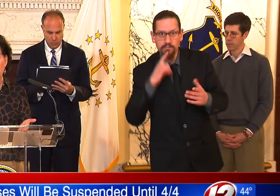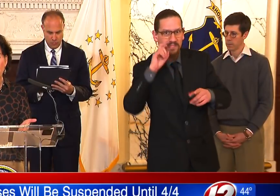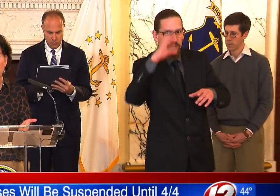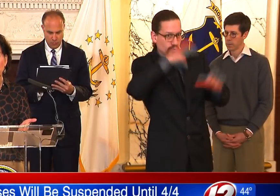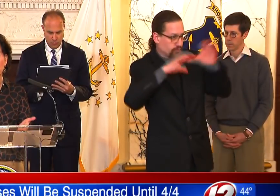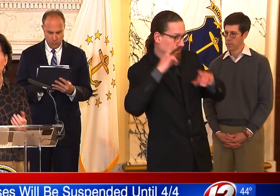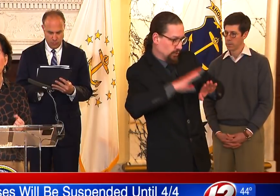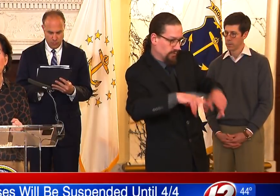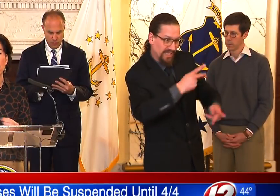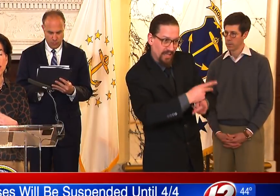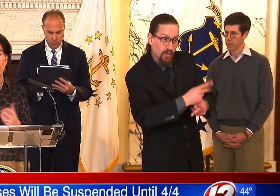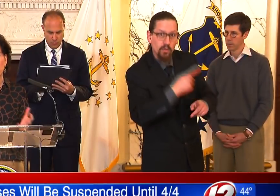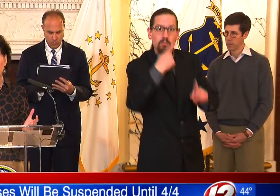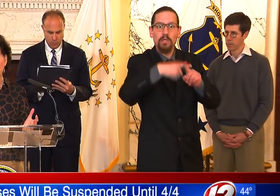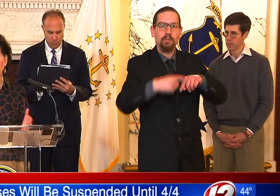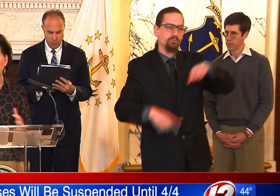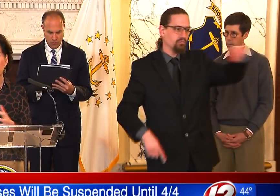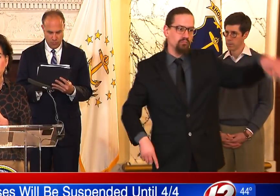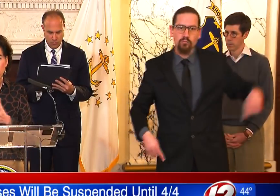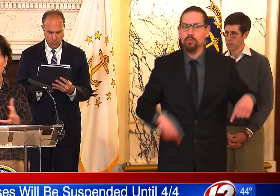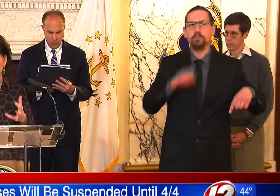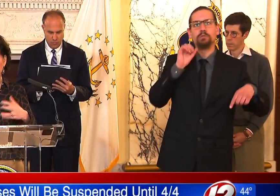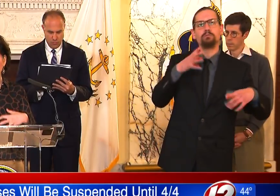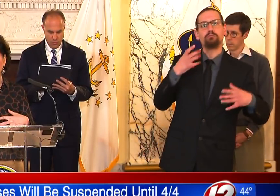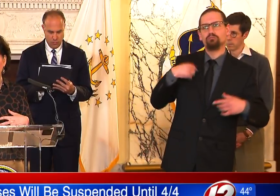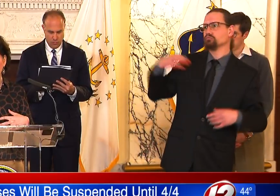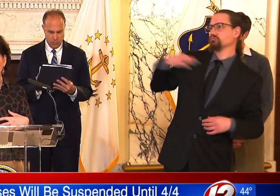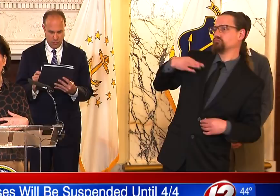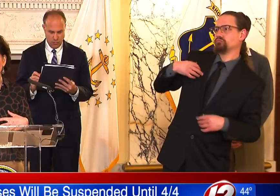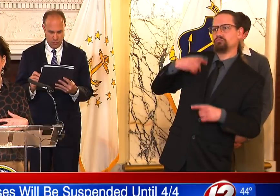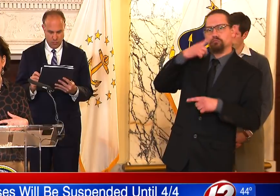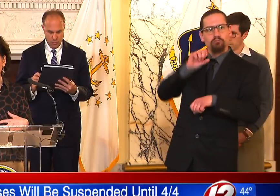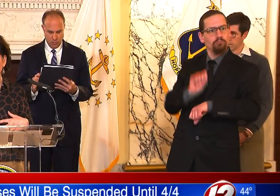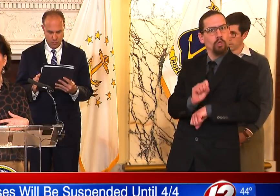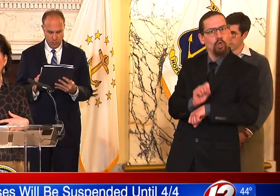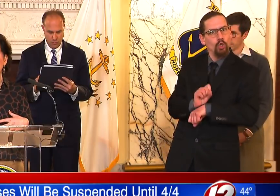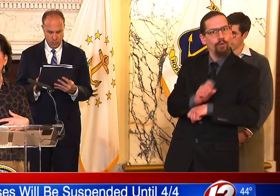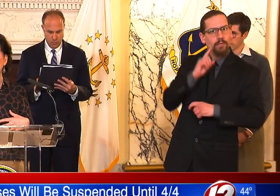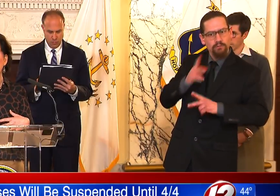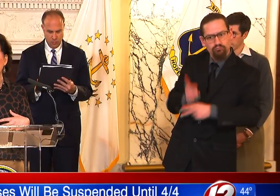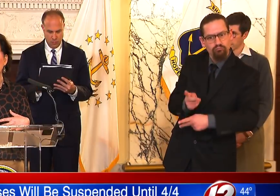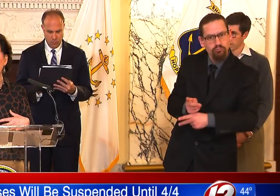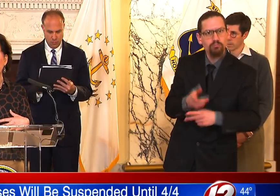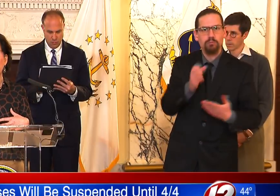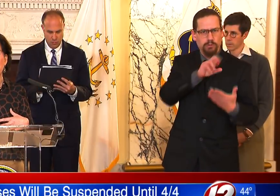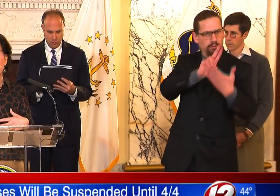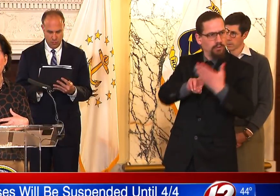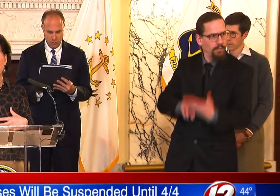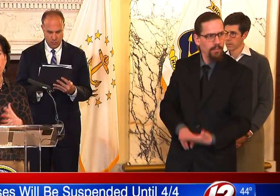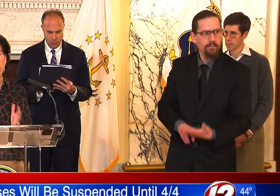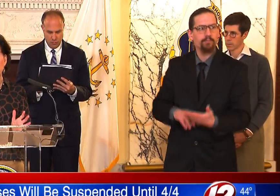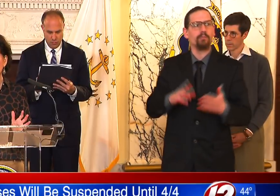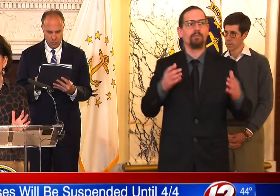CARE.COM HAS WAIVED THE FEE. YOU CAN EVEN FIND A VOLUNTEER THAT WILL COME TO YOUR HOUSE.